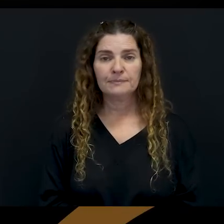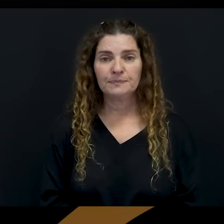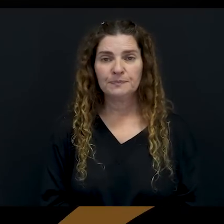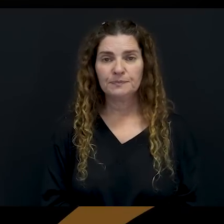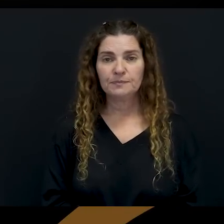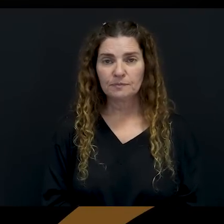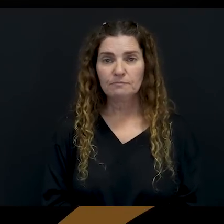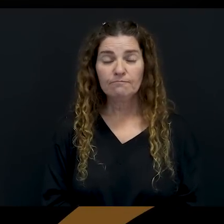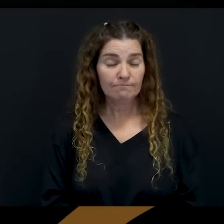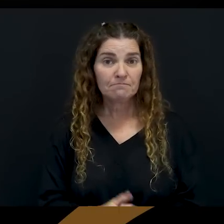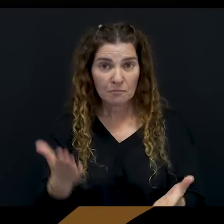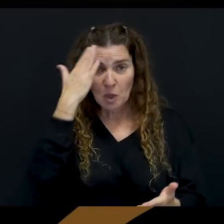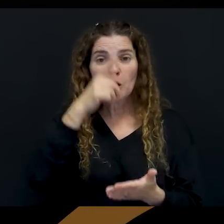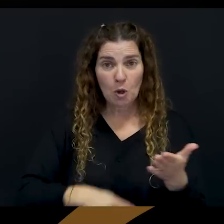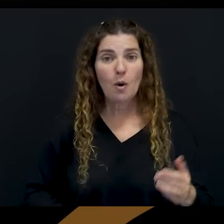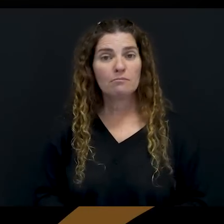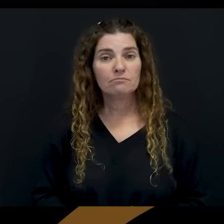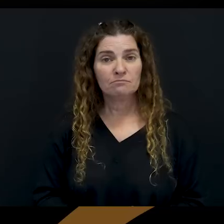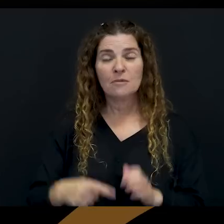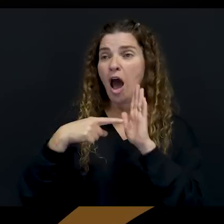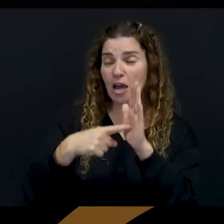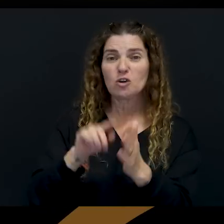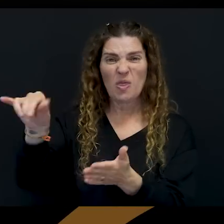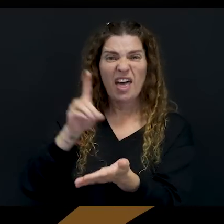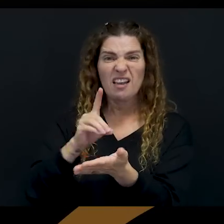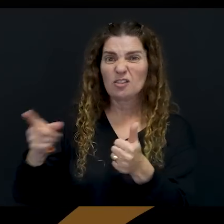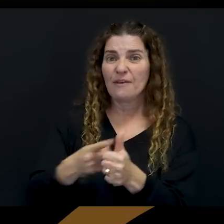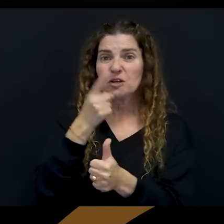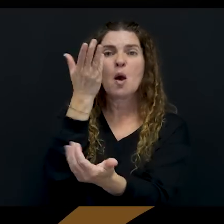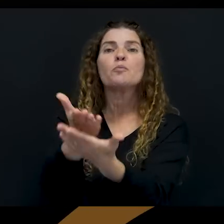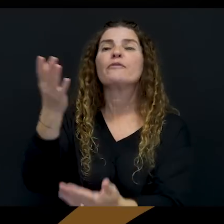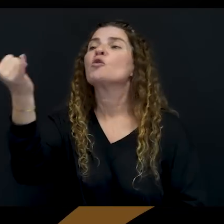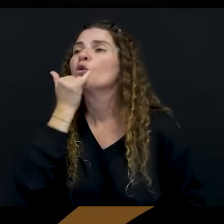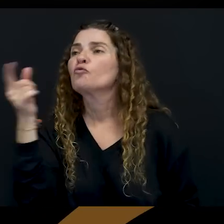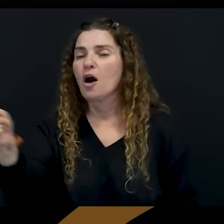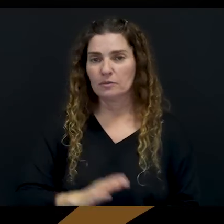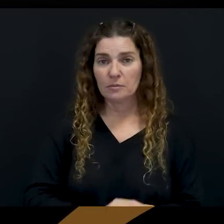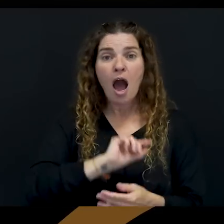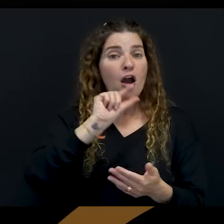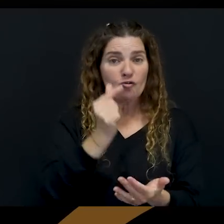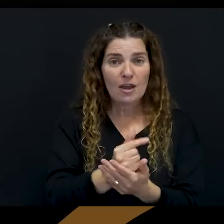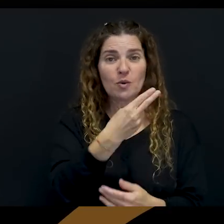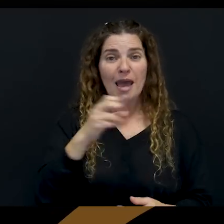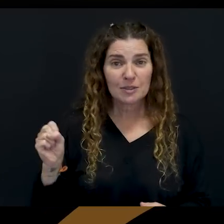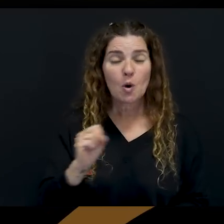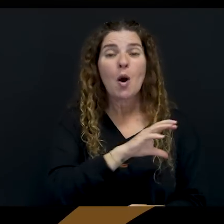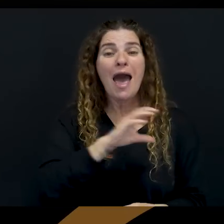And you know what? I proved that first doctor wrong. Not only did I graduate from high school. I graduated with honors.